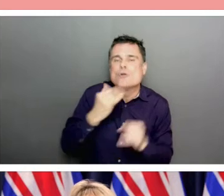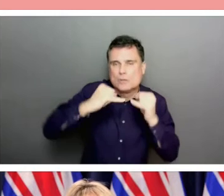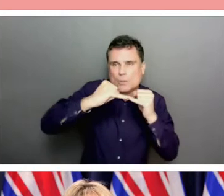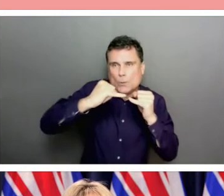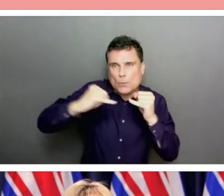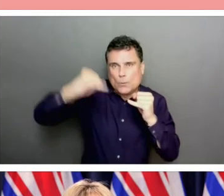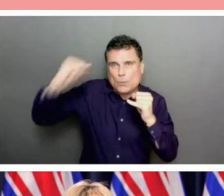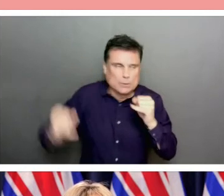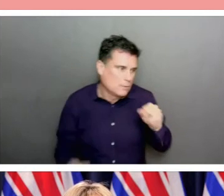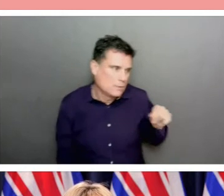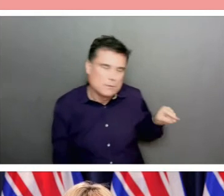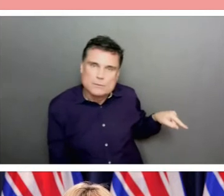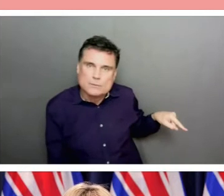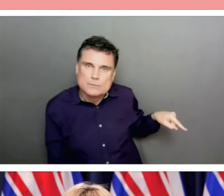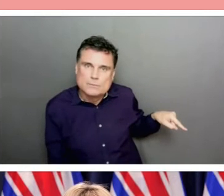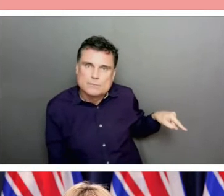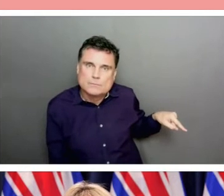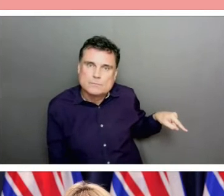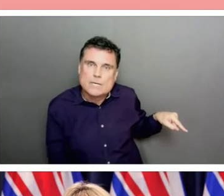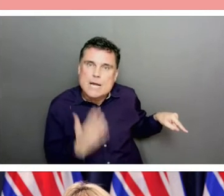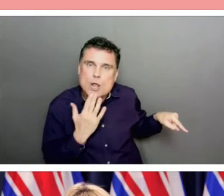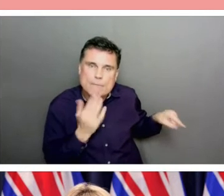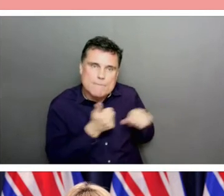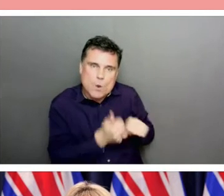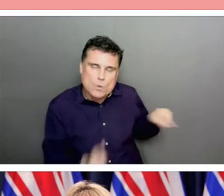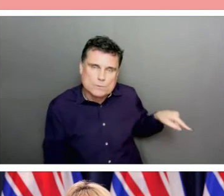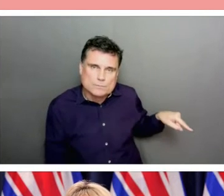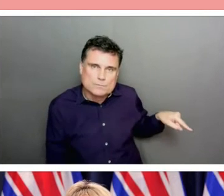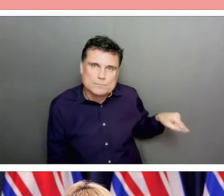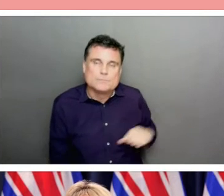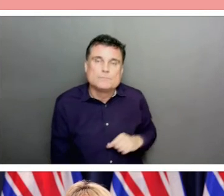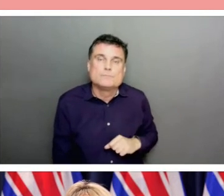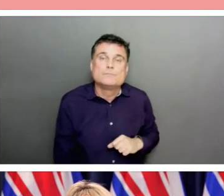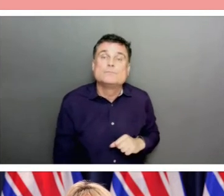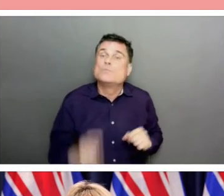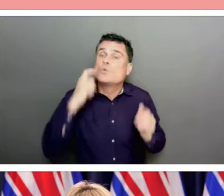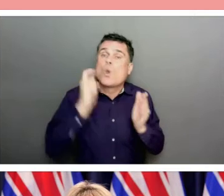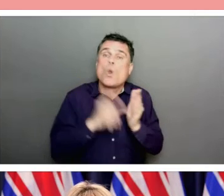The other thing that's important to note in this is the 80-plus age group.